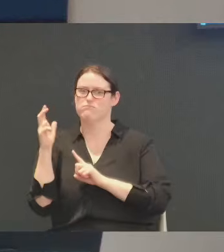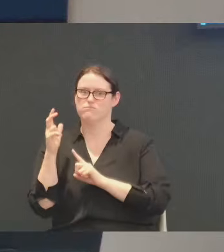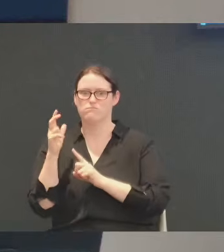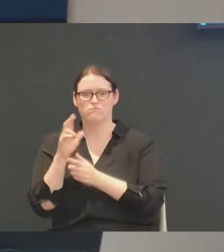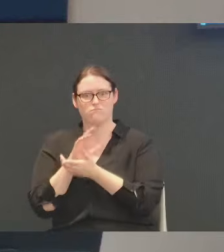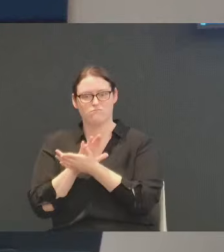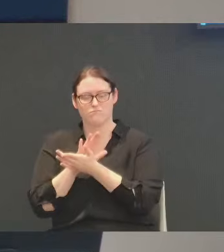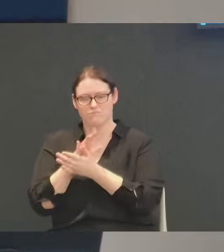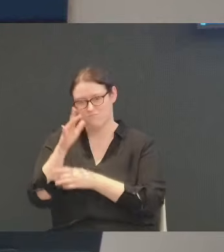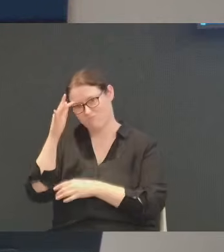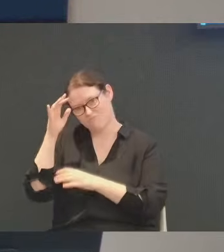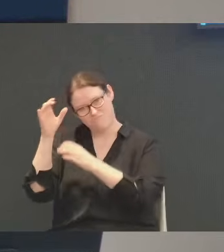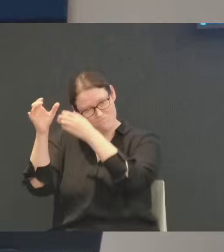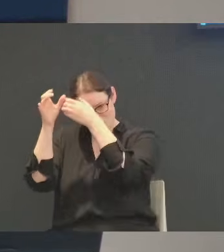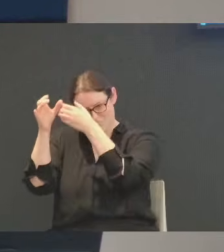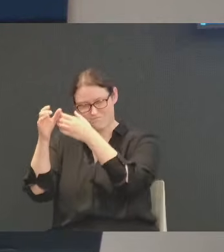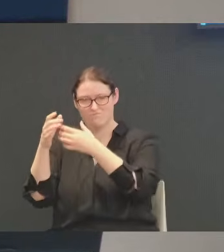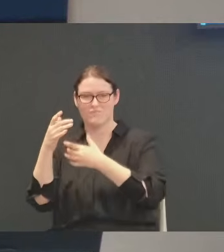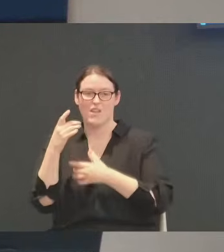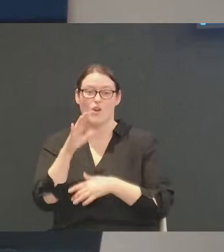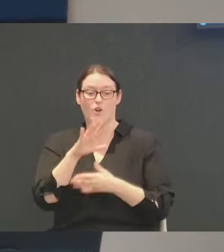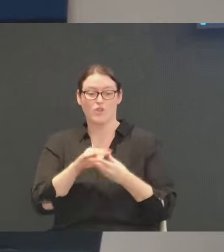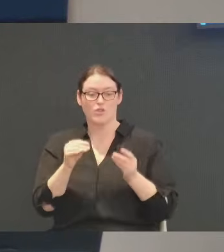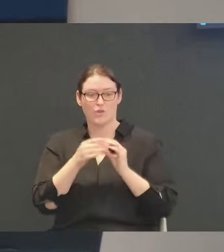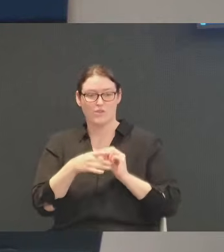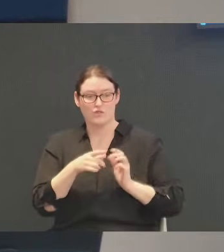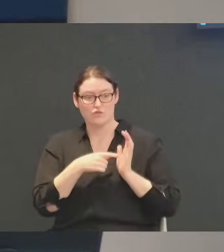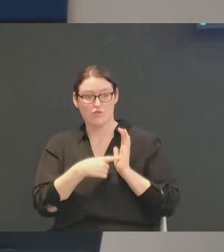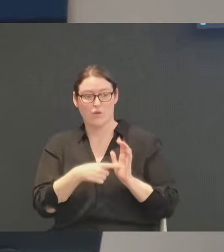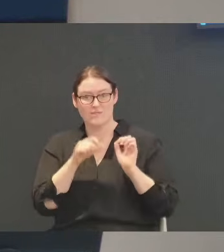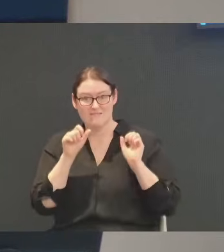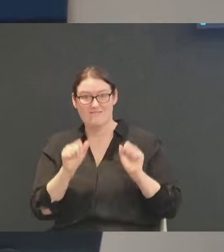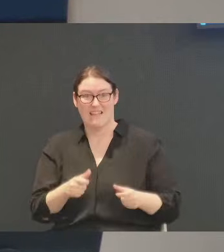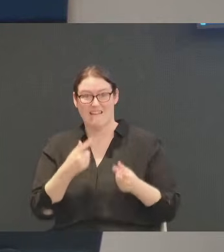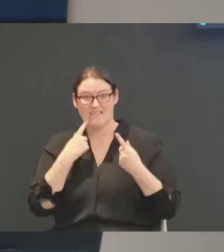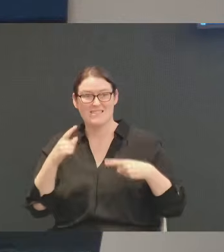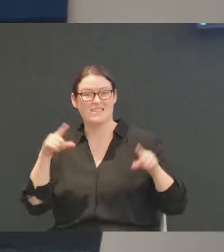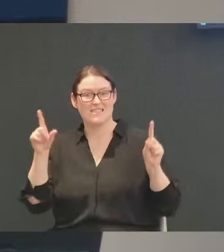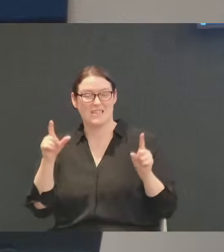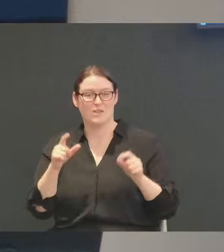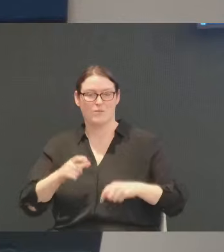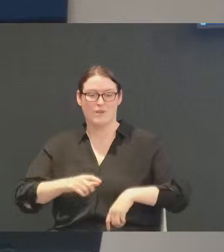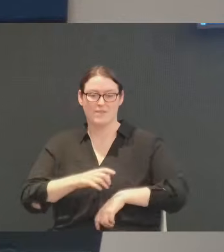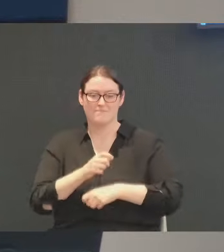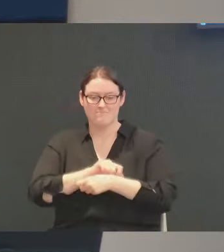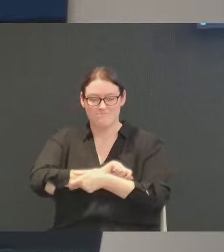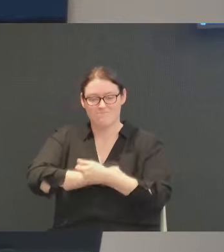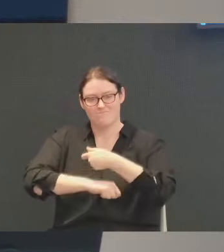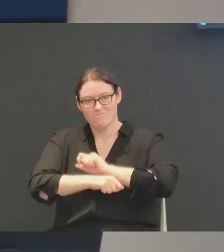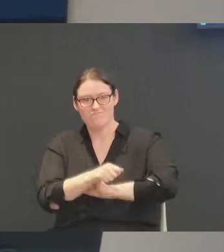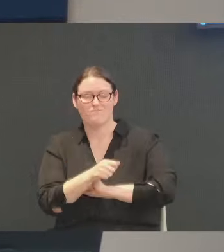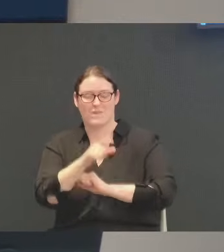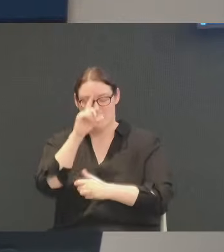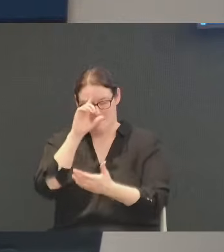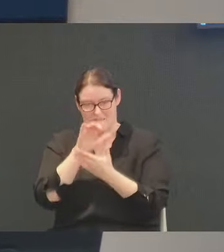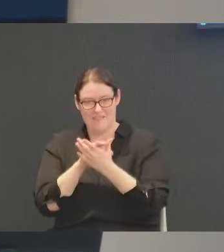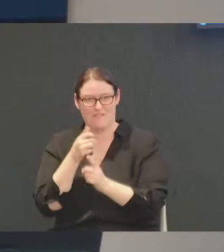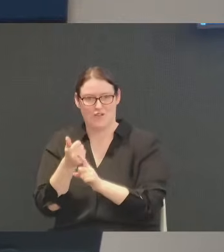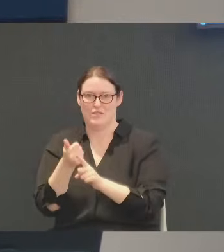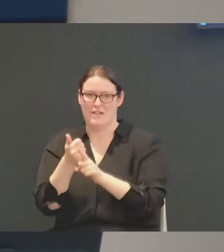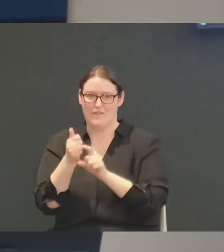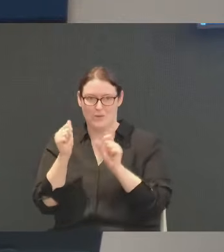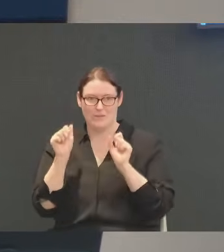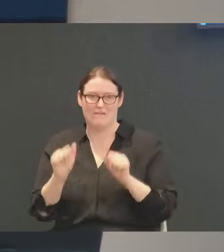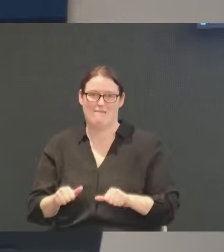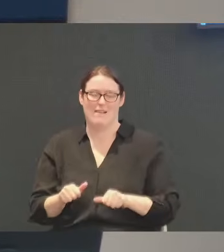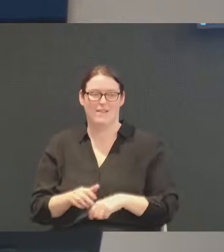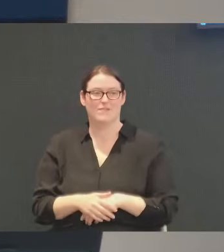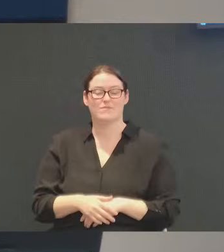testament to the power of resilience, hard work, and unwavering belief in oneself. And whereas at